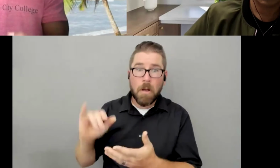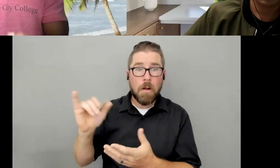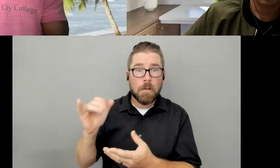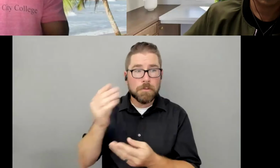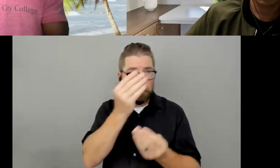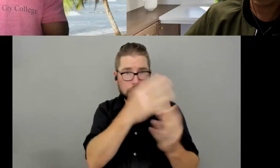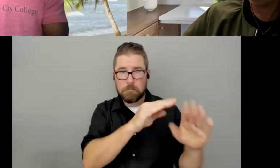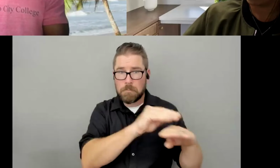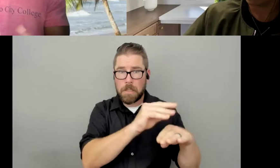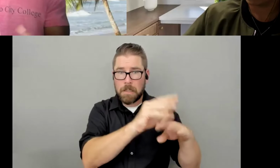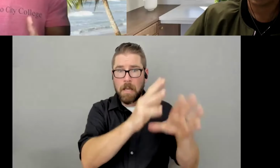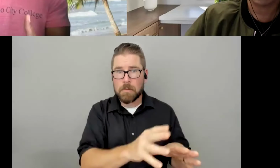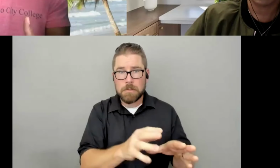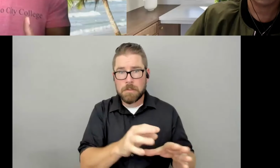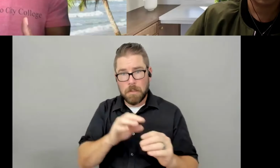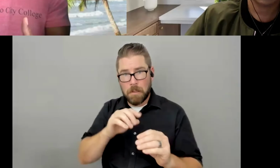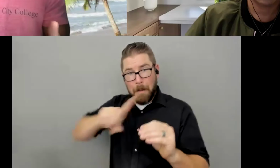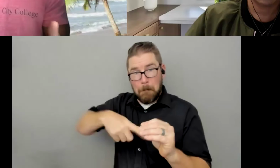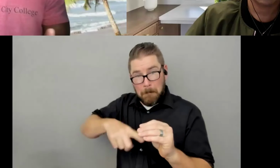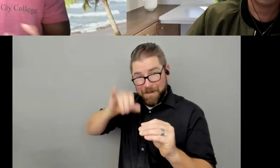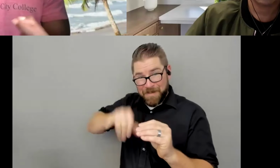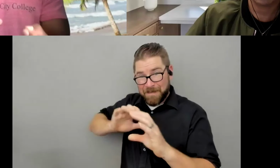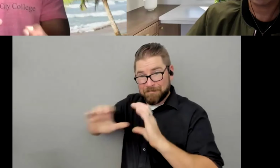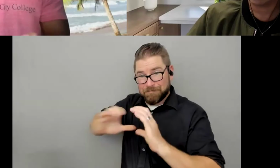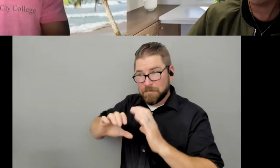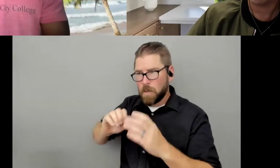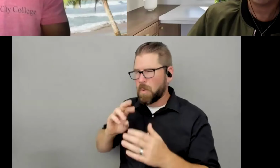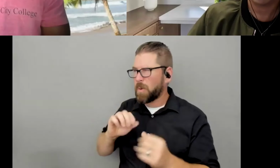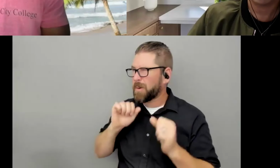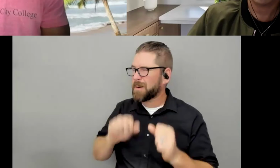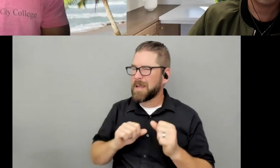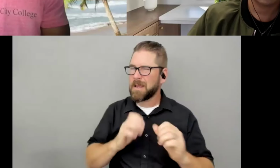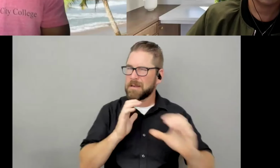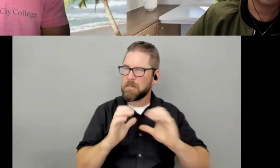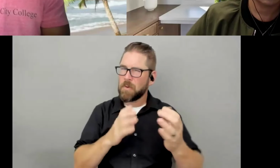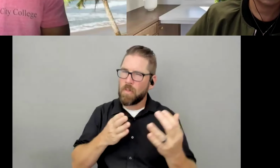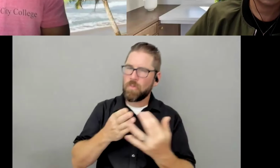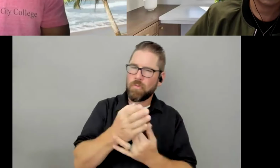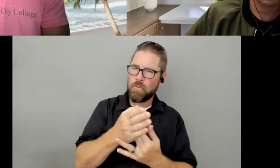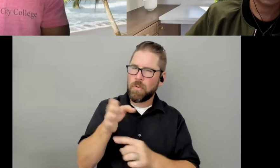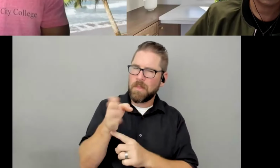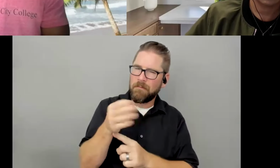do something different with the flag or the counselor could reach out. But again, I do want us.